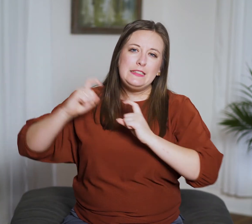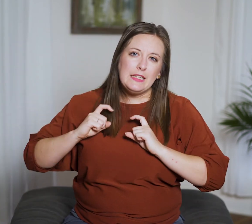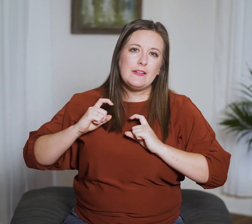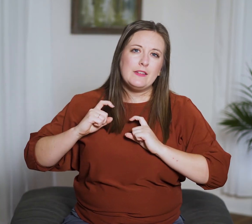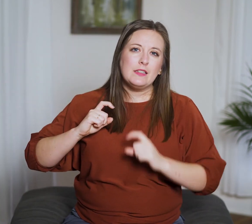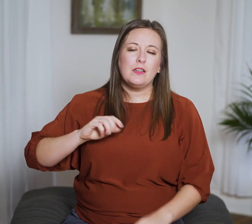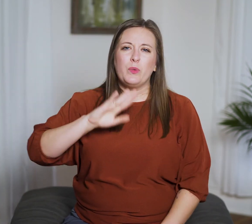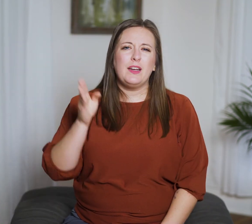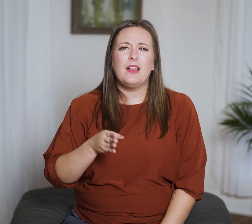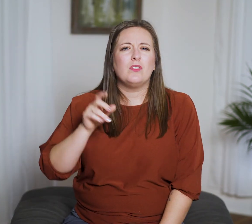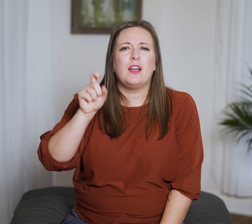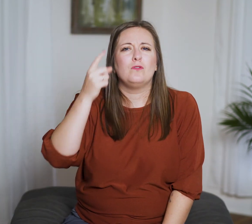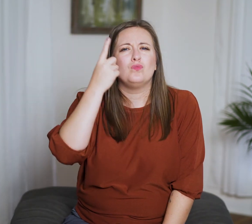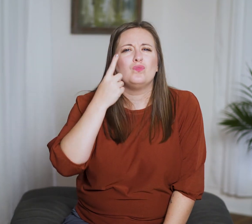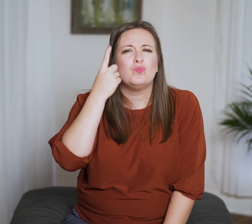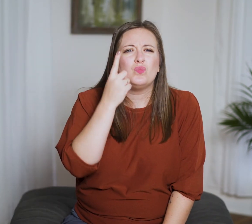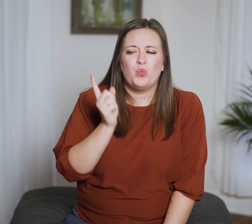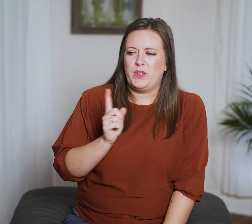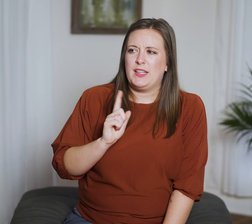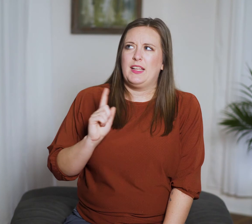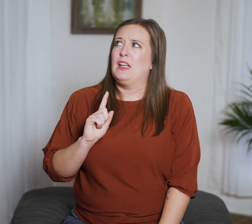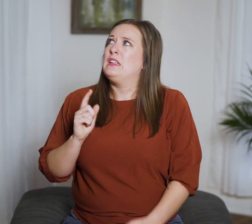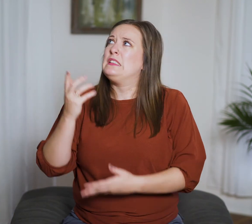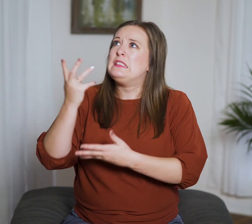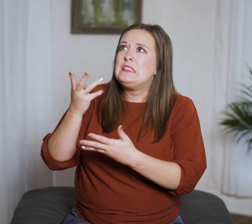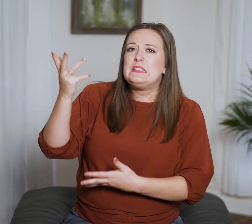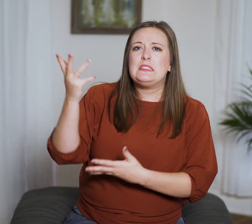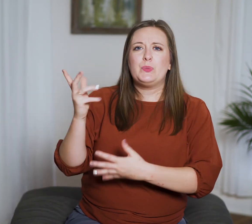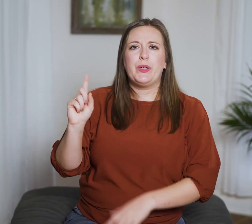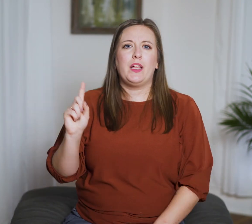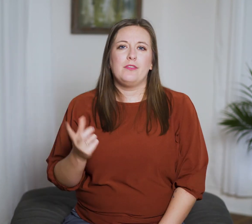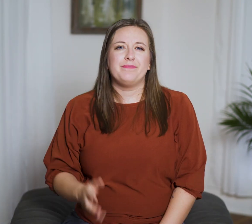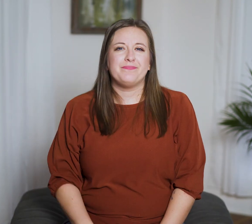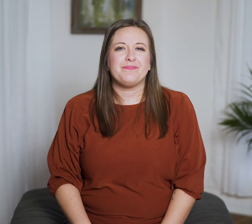What a gift that we never have to wonder where we stand with Him.